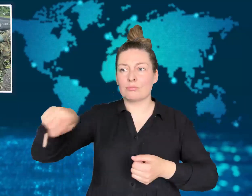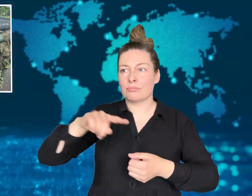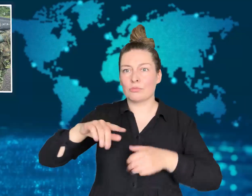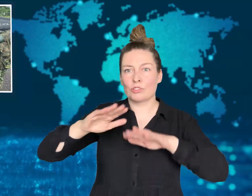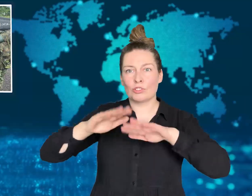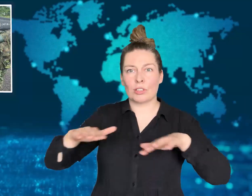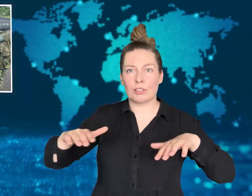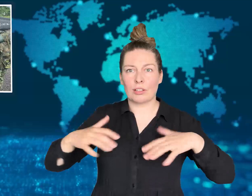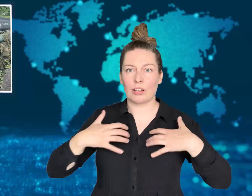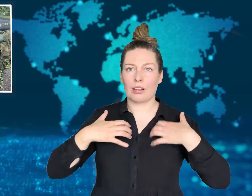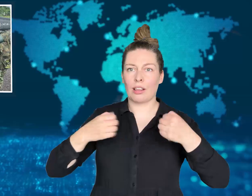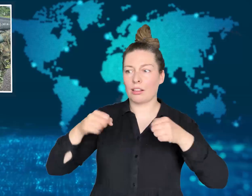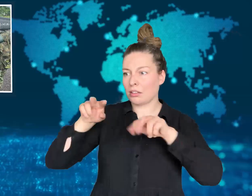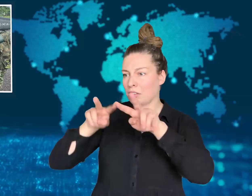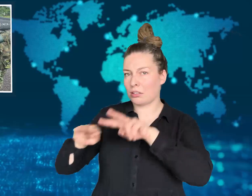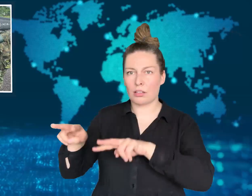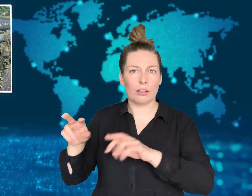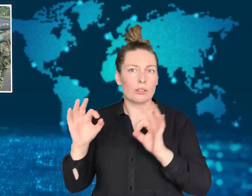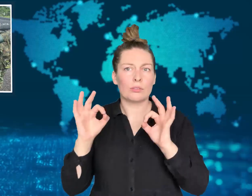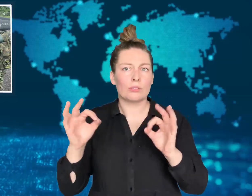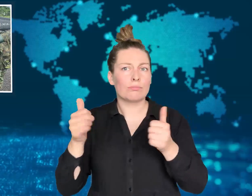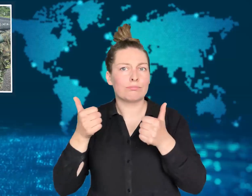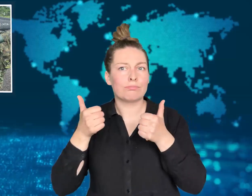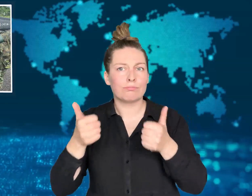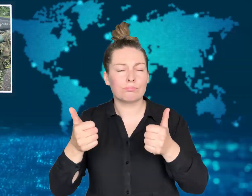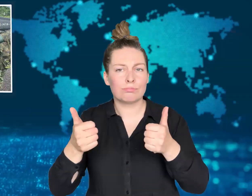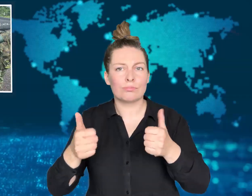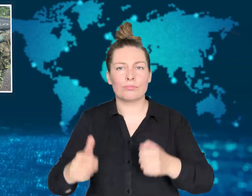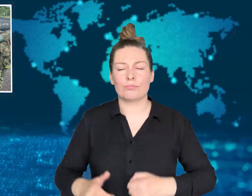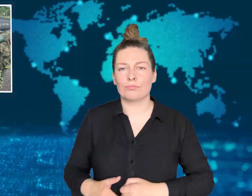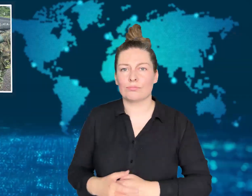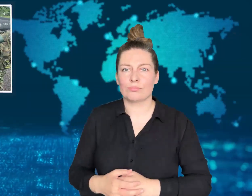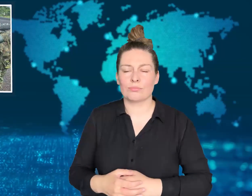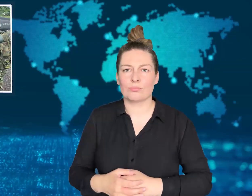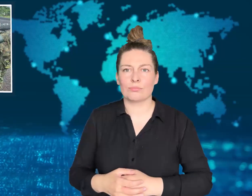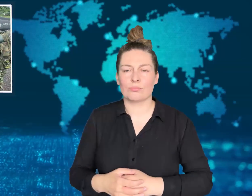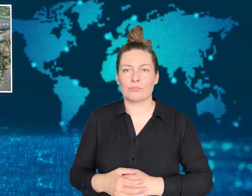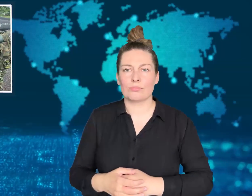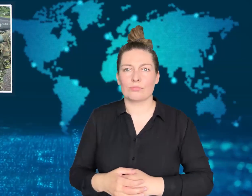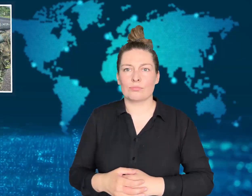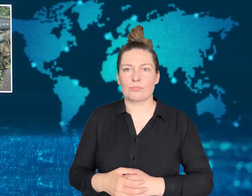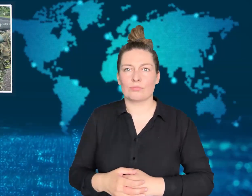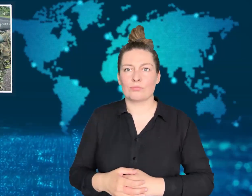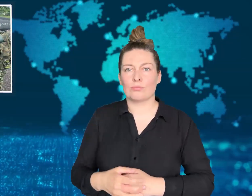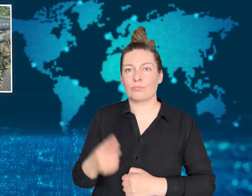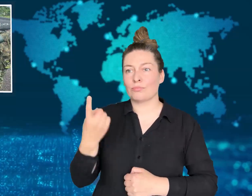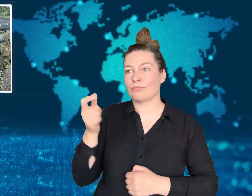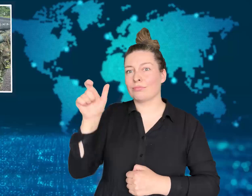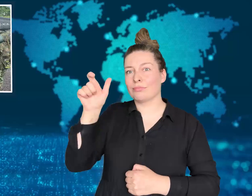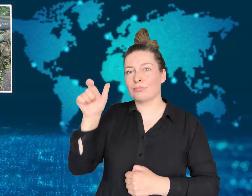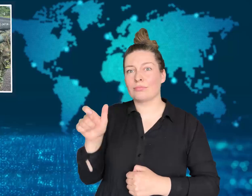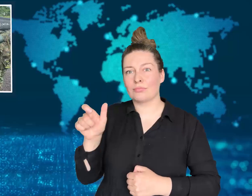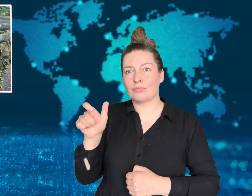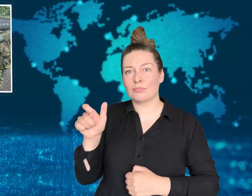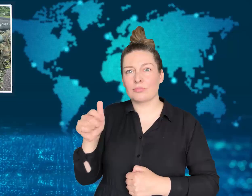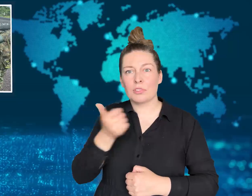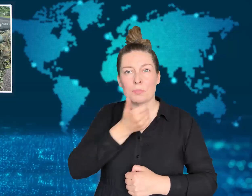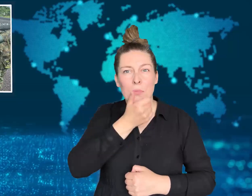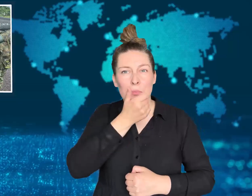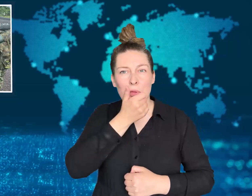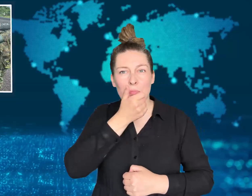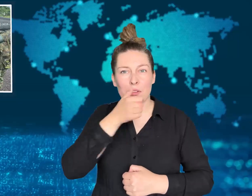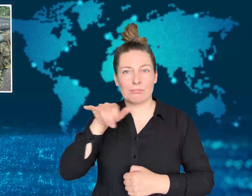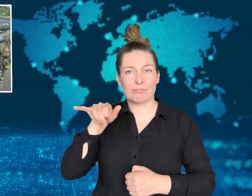and that the children were in good health.